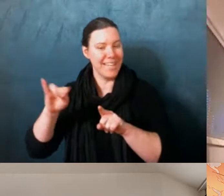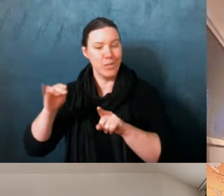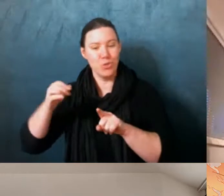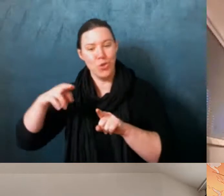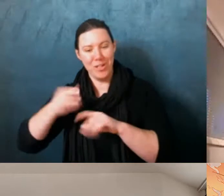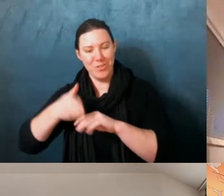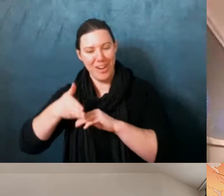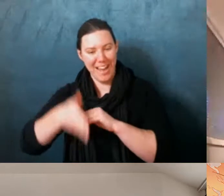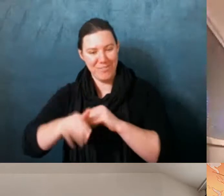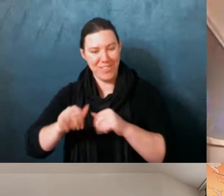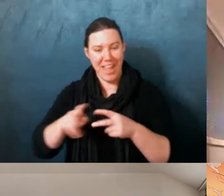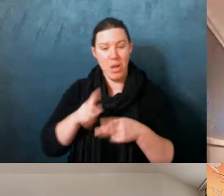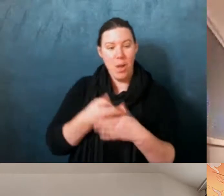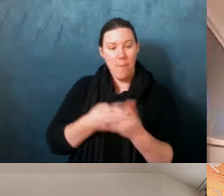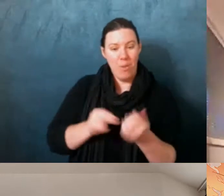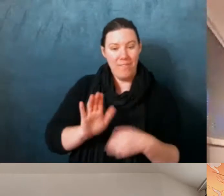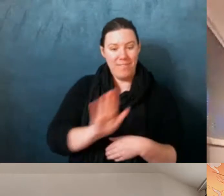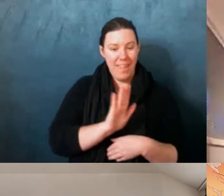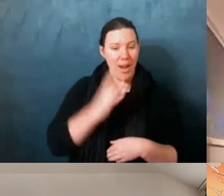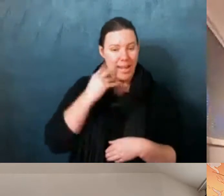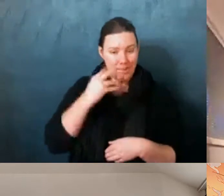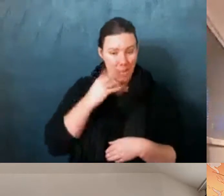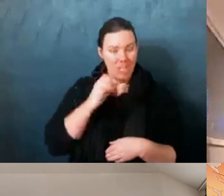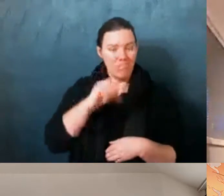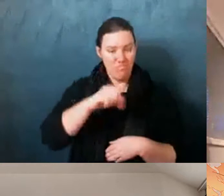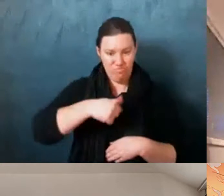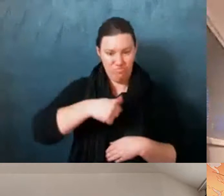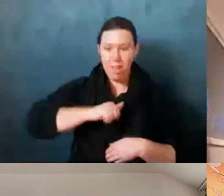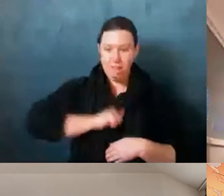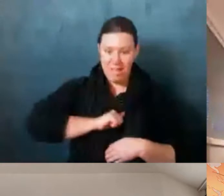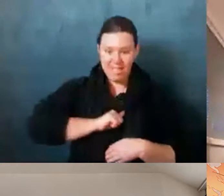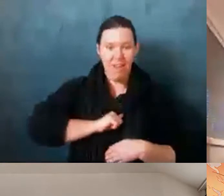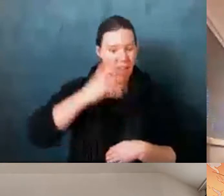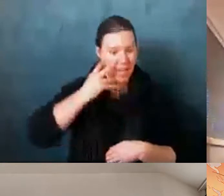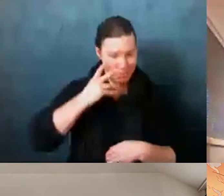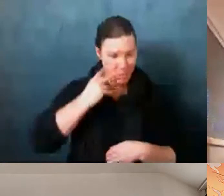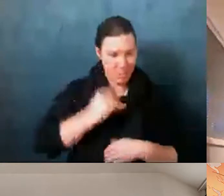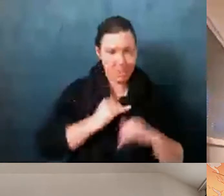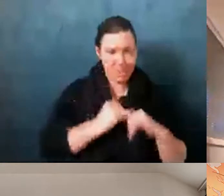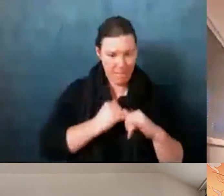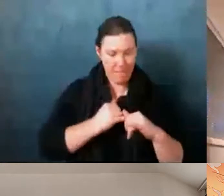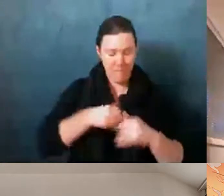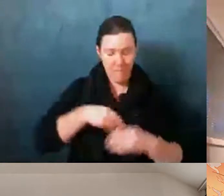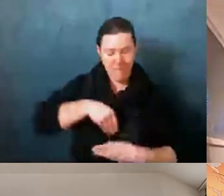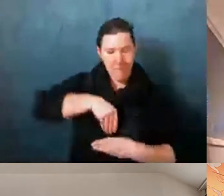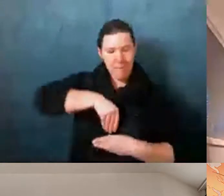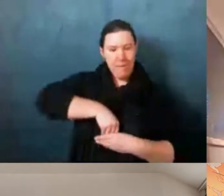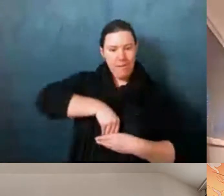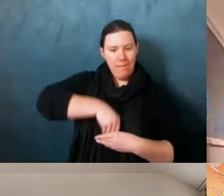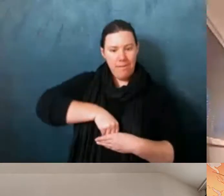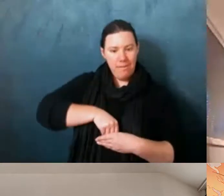Implicit bias happens with practitioners, and it happens with all practitioners,